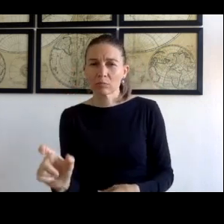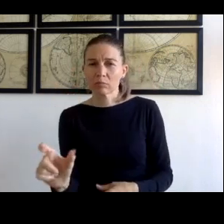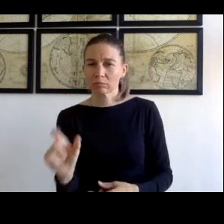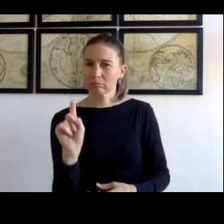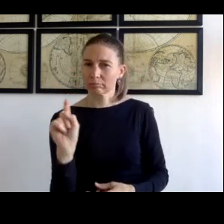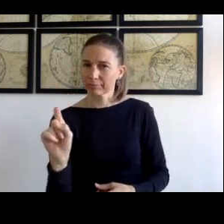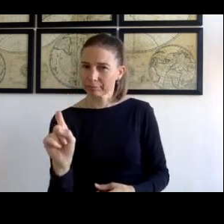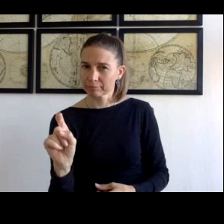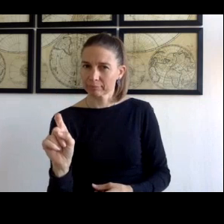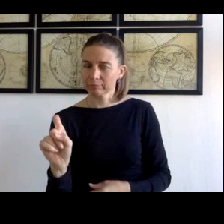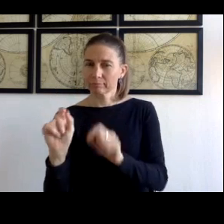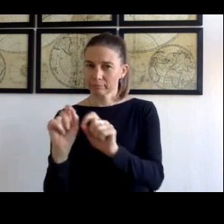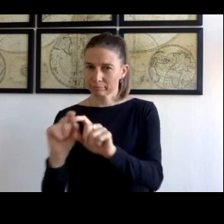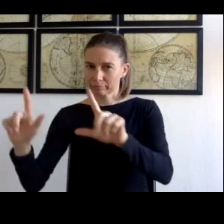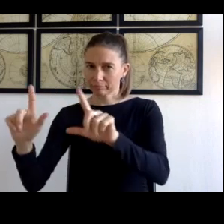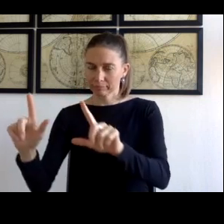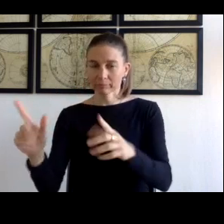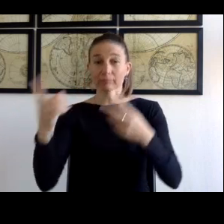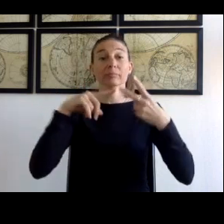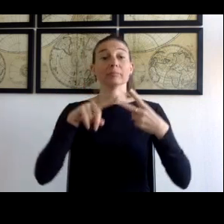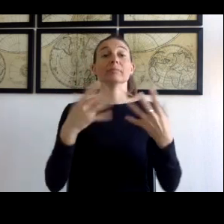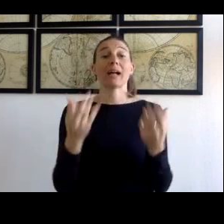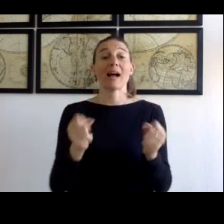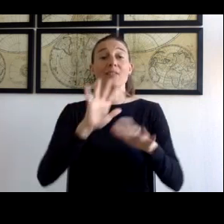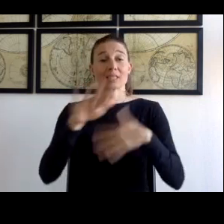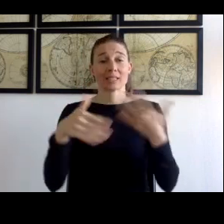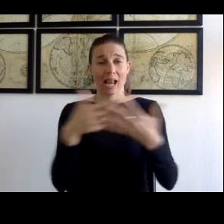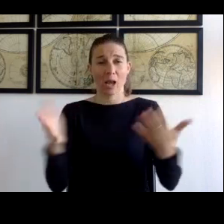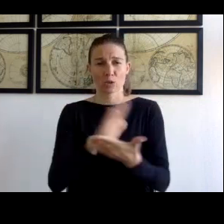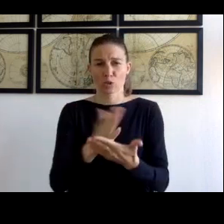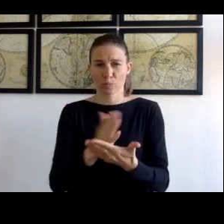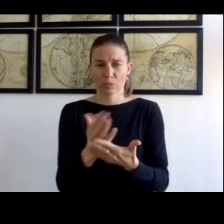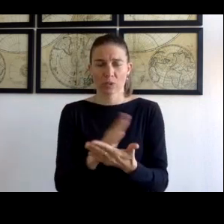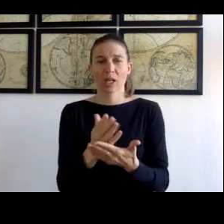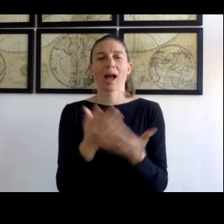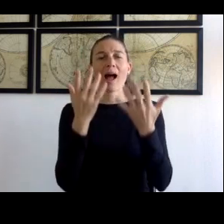There is sign language interpretation as you see in a separate window